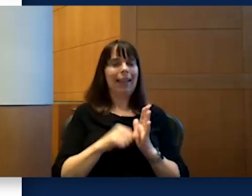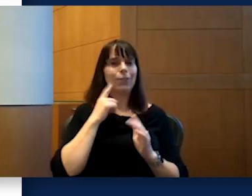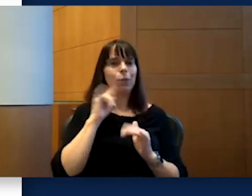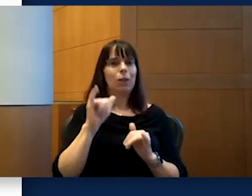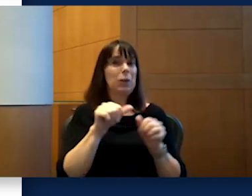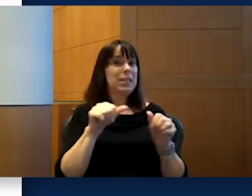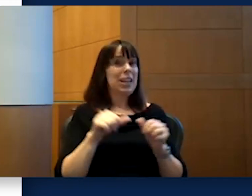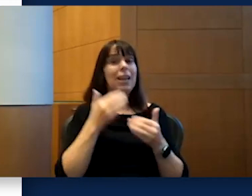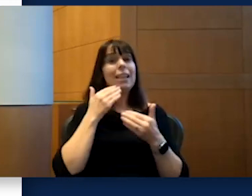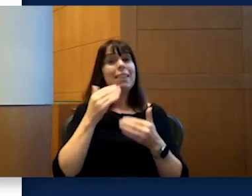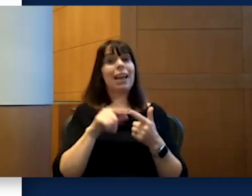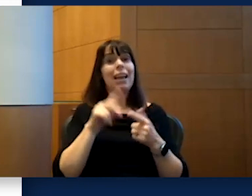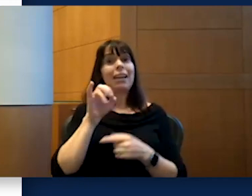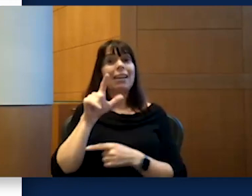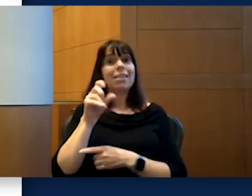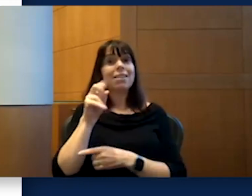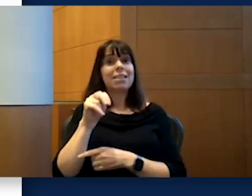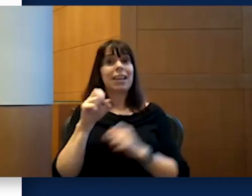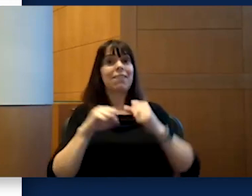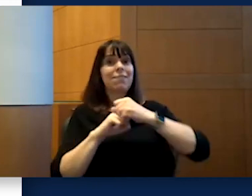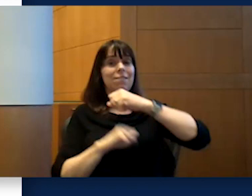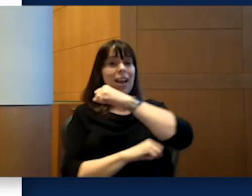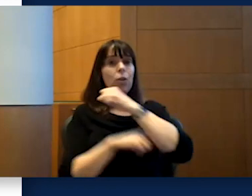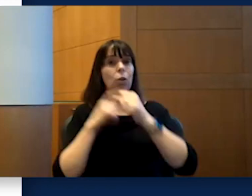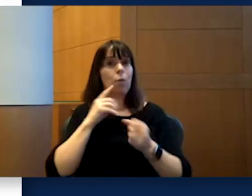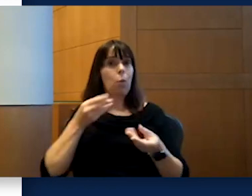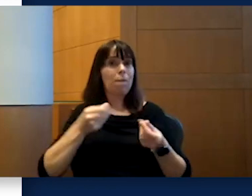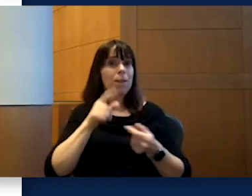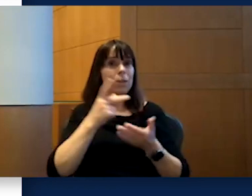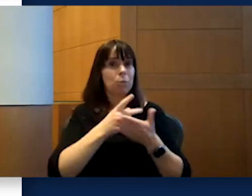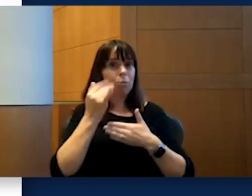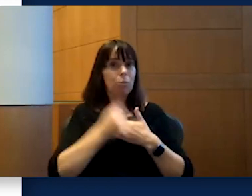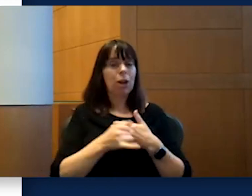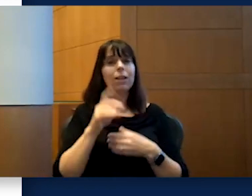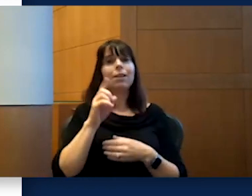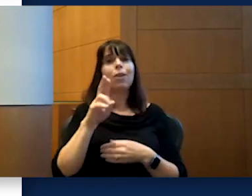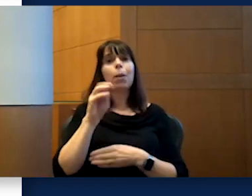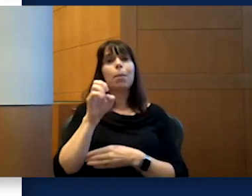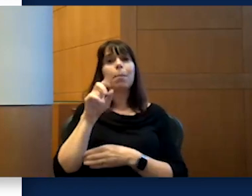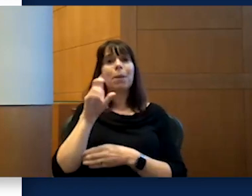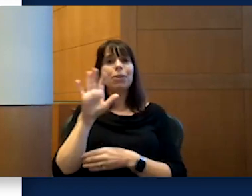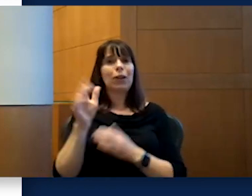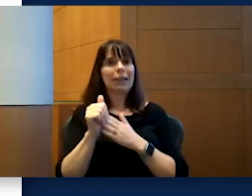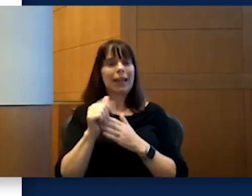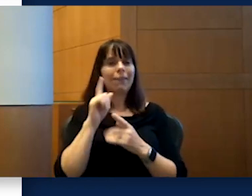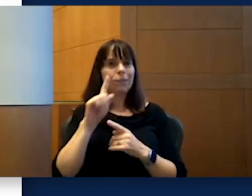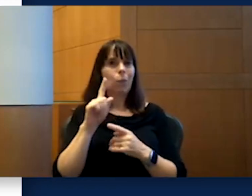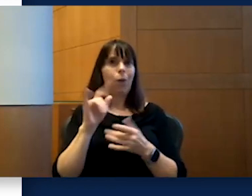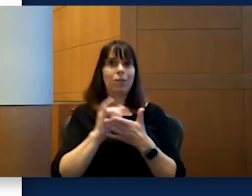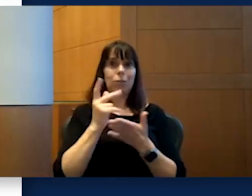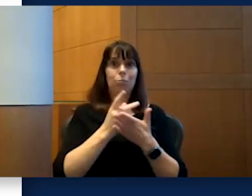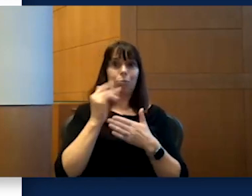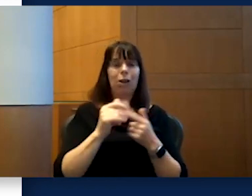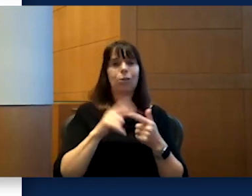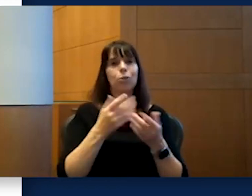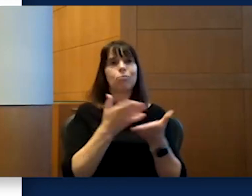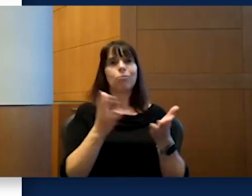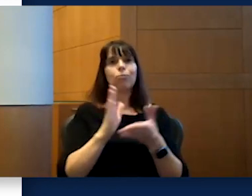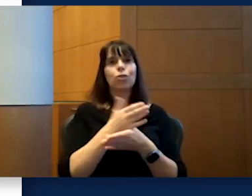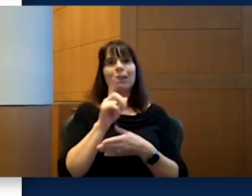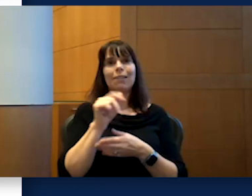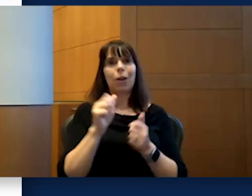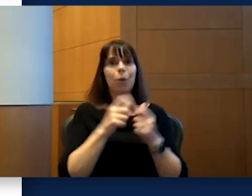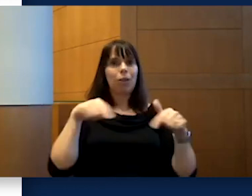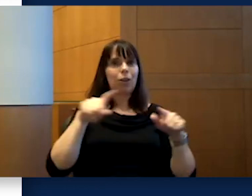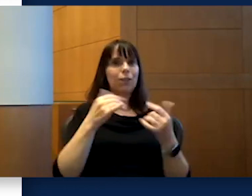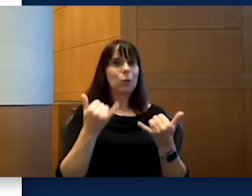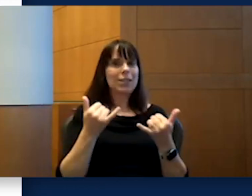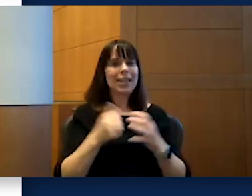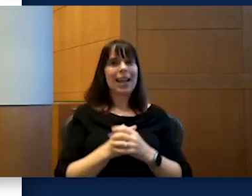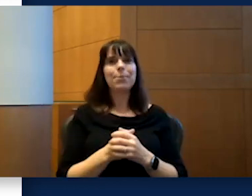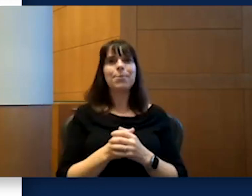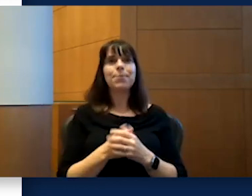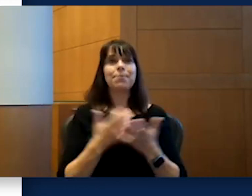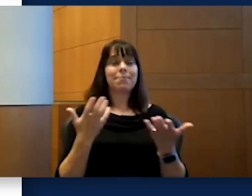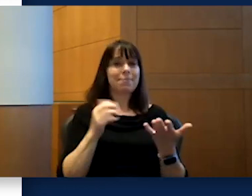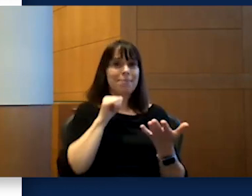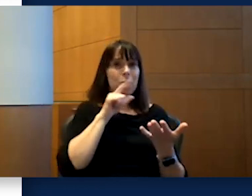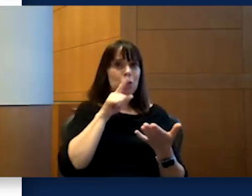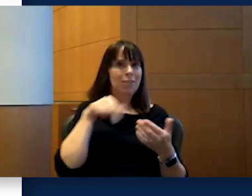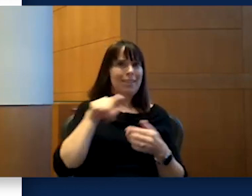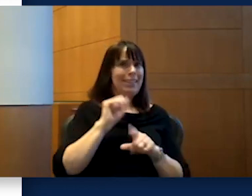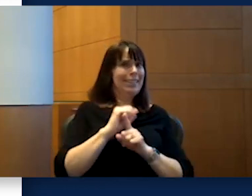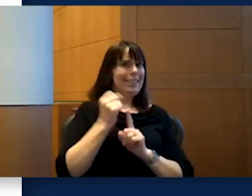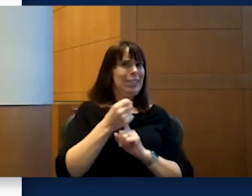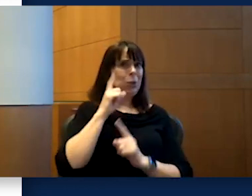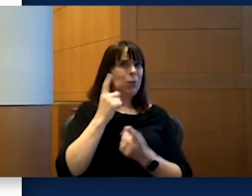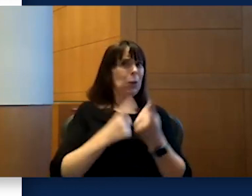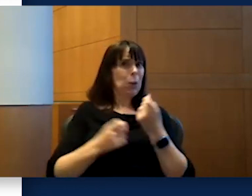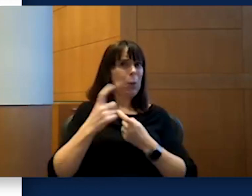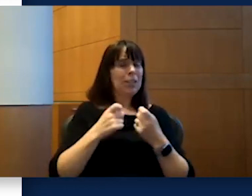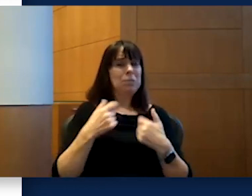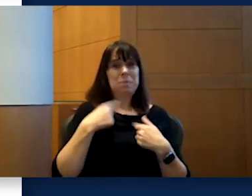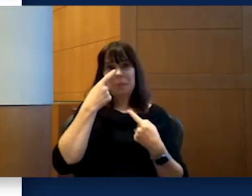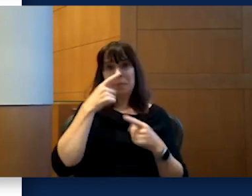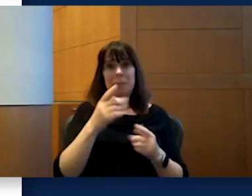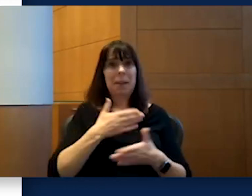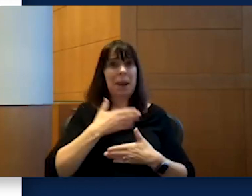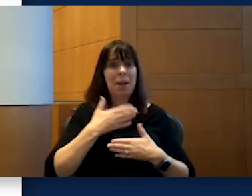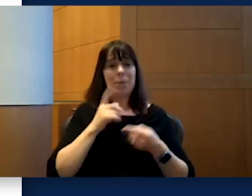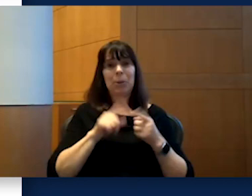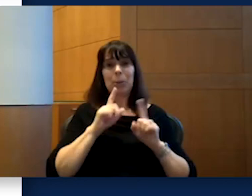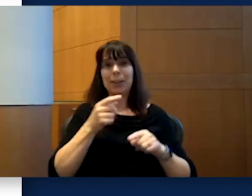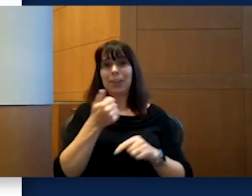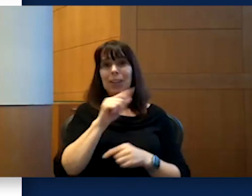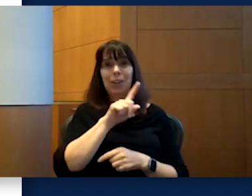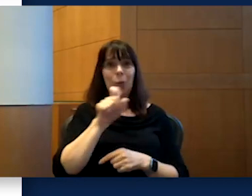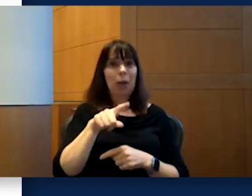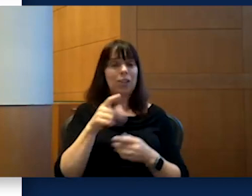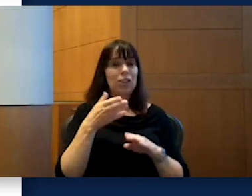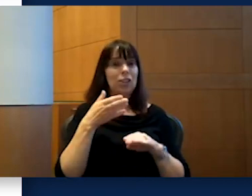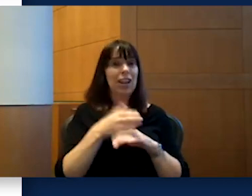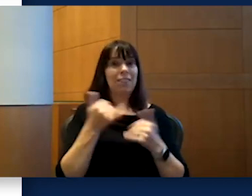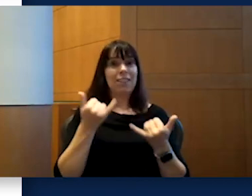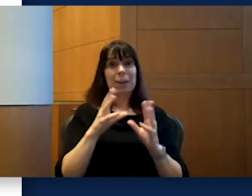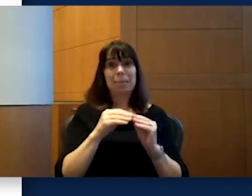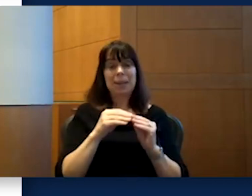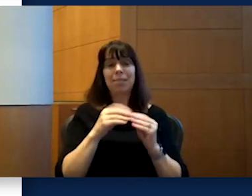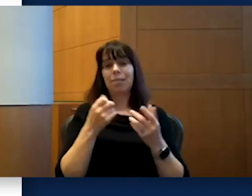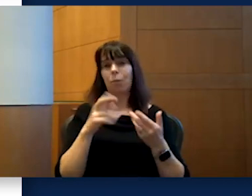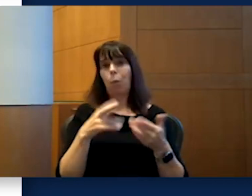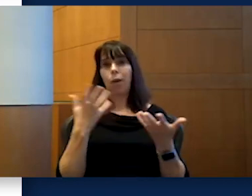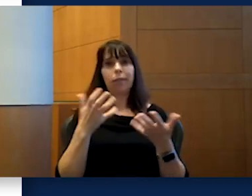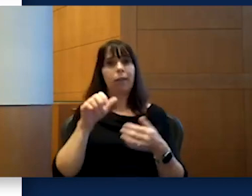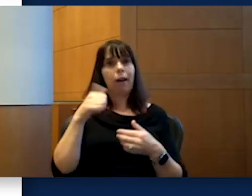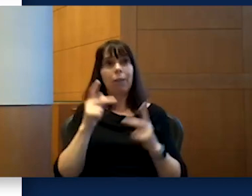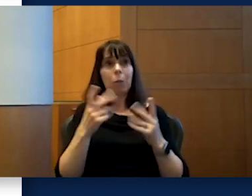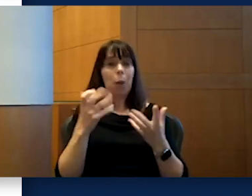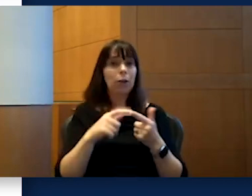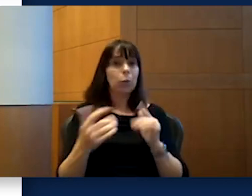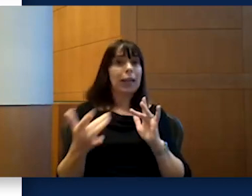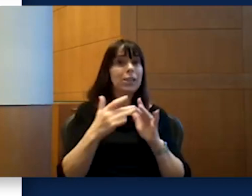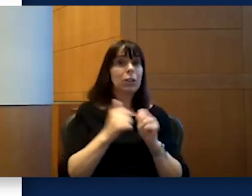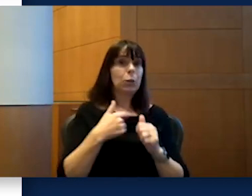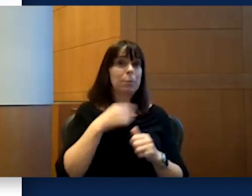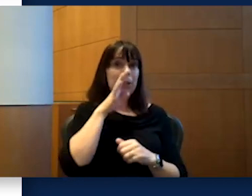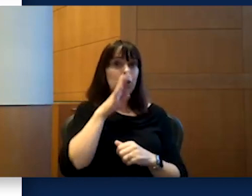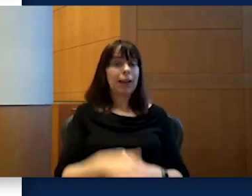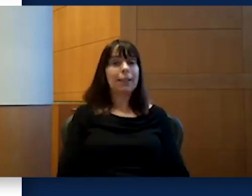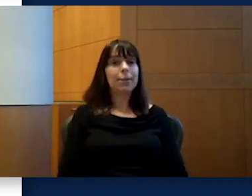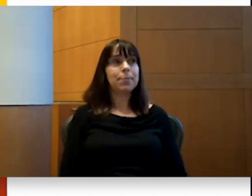I don't know what our situation is for questions but I'm happy to also answer questions after today's meeting over e-mail or however folks want to get in touch.